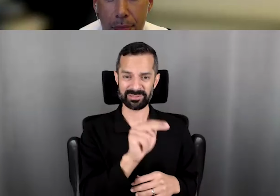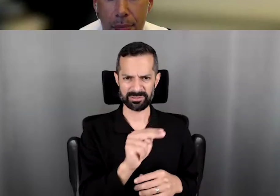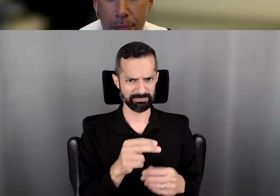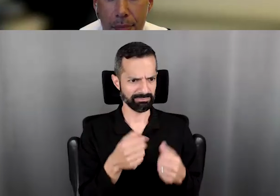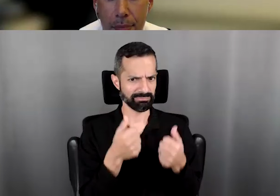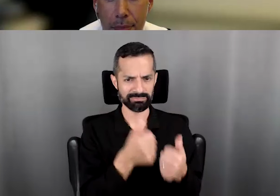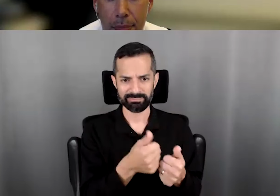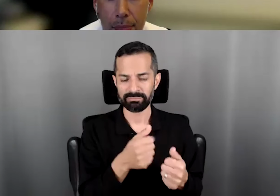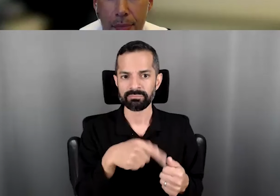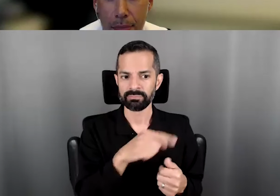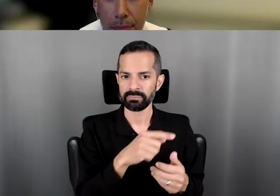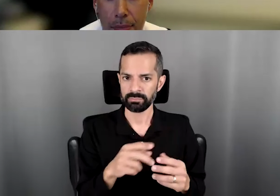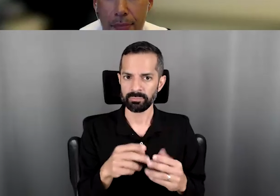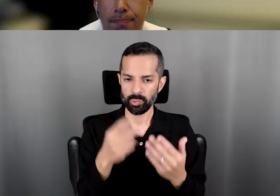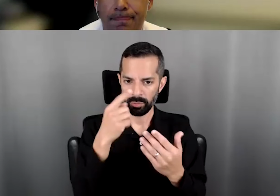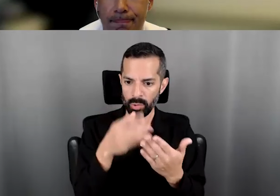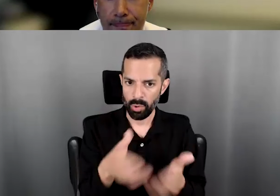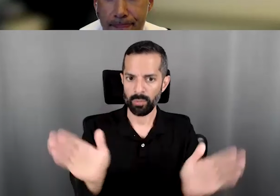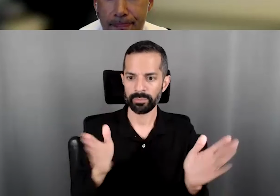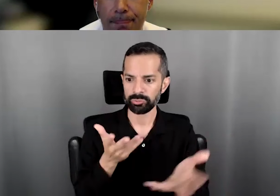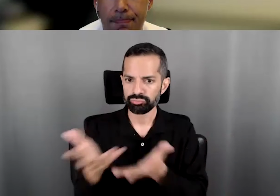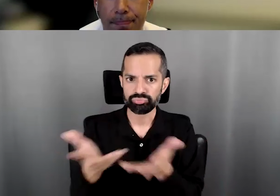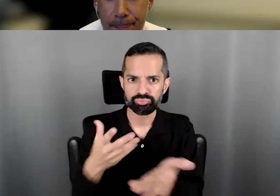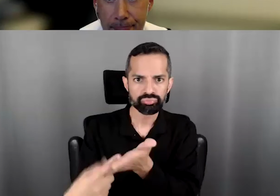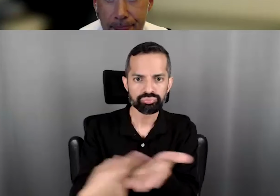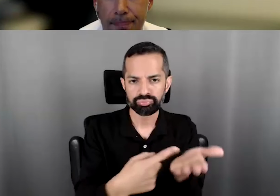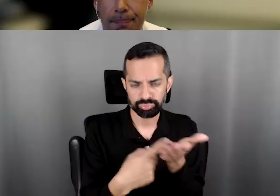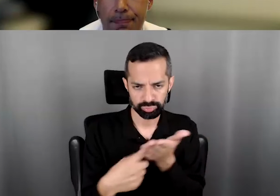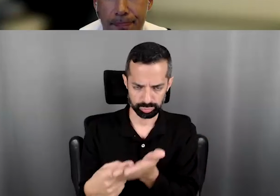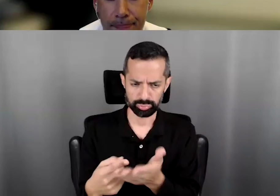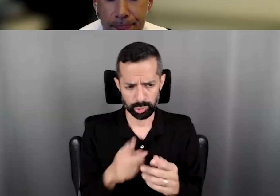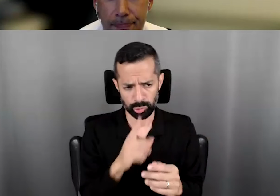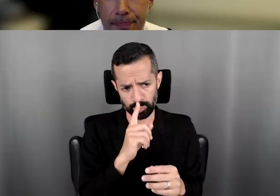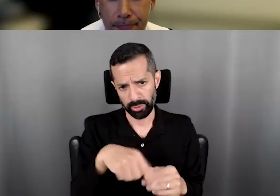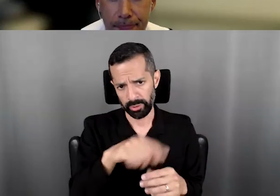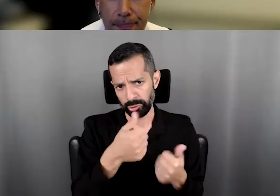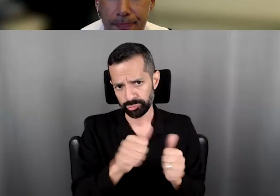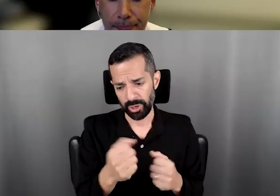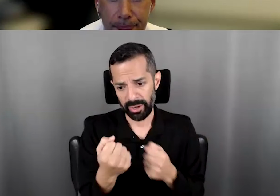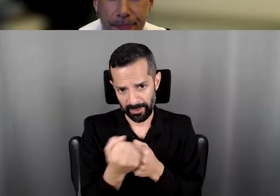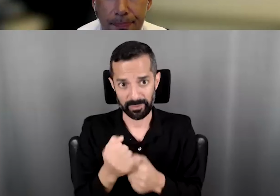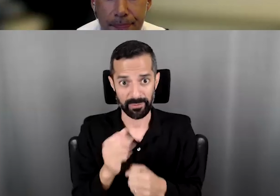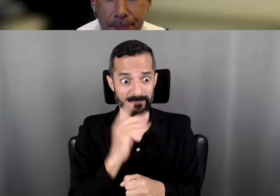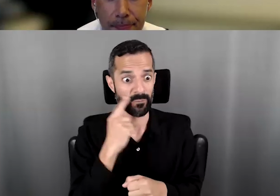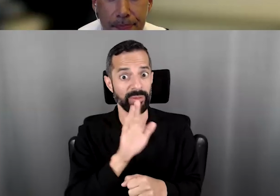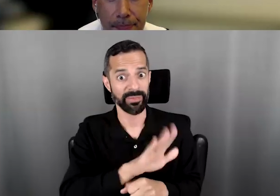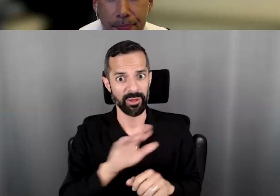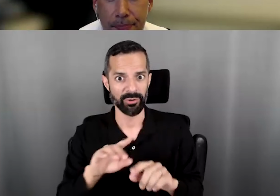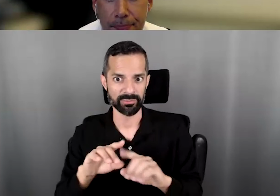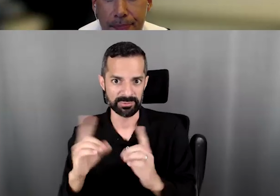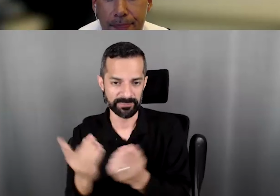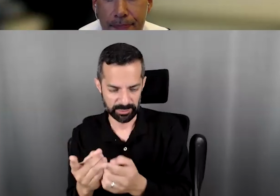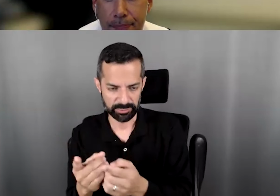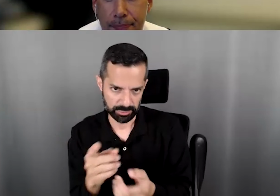while they are looking to advocate for their own division, as they should, they also recognize the bigger picture.